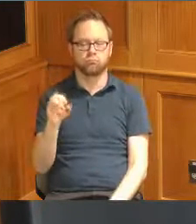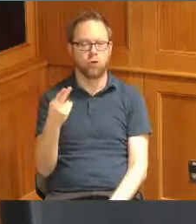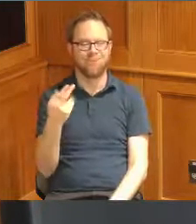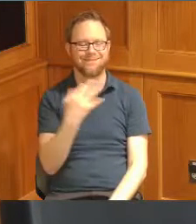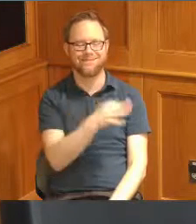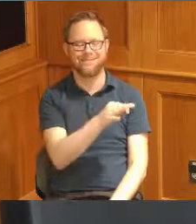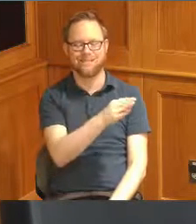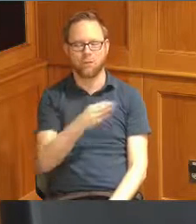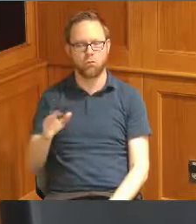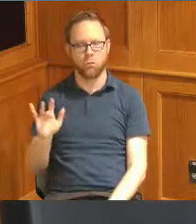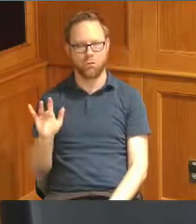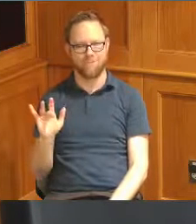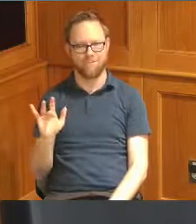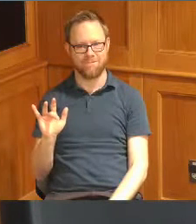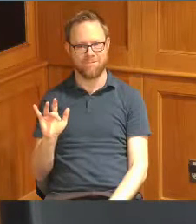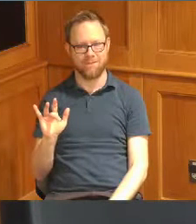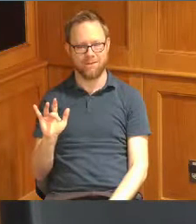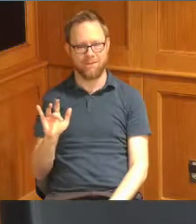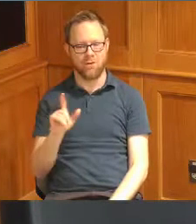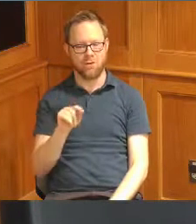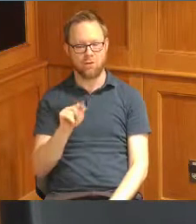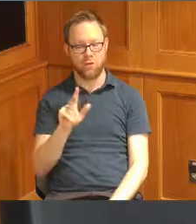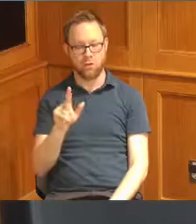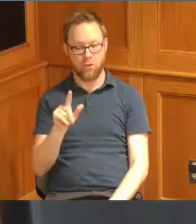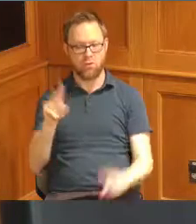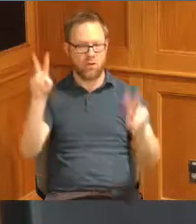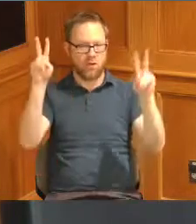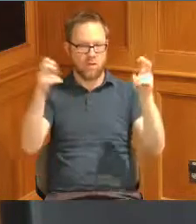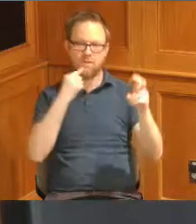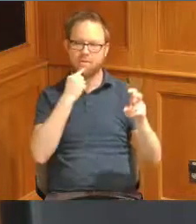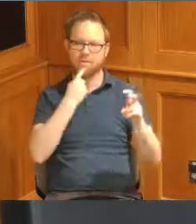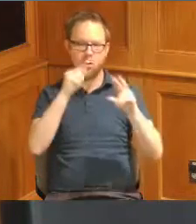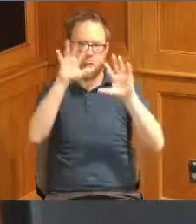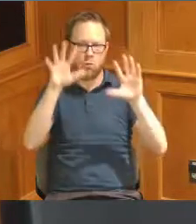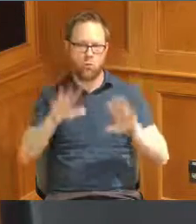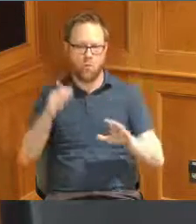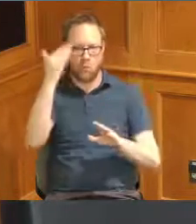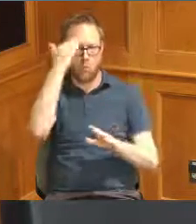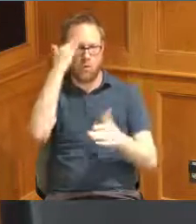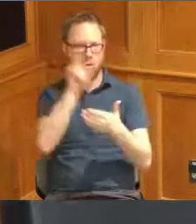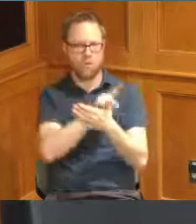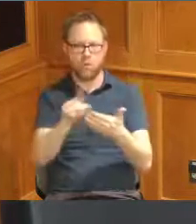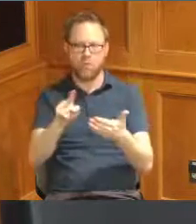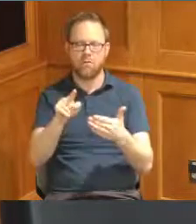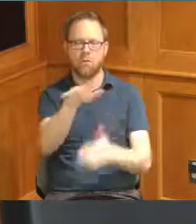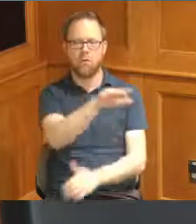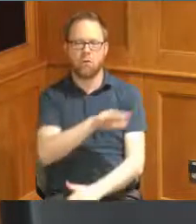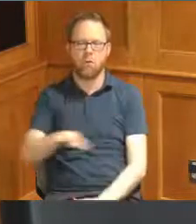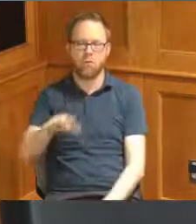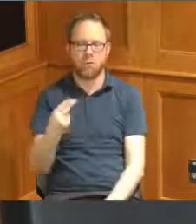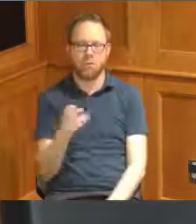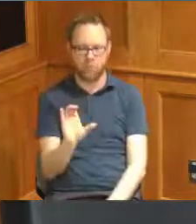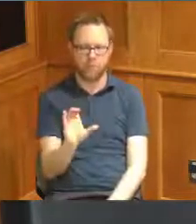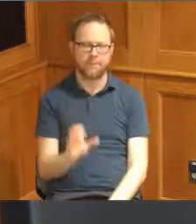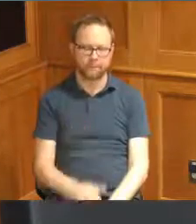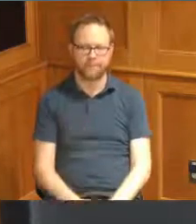the 25th 2023 severe weather Awareness Week in all of Hamilton County